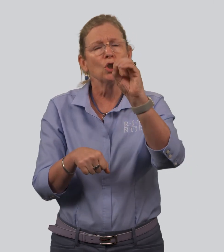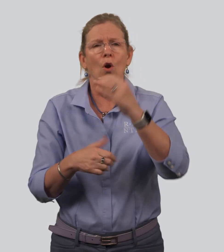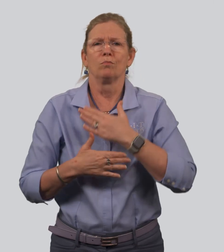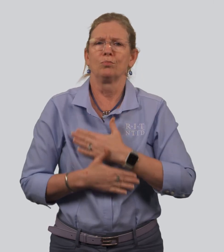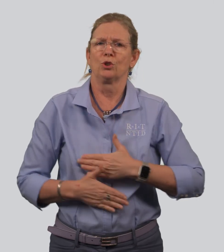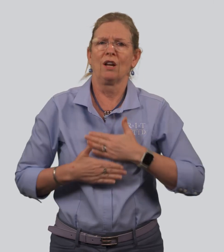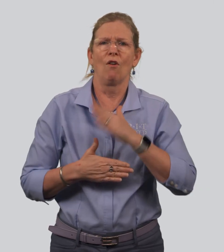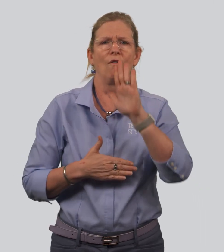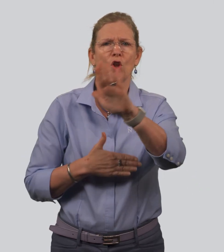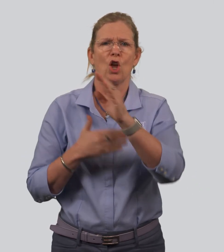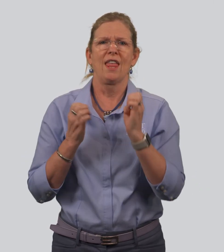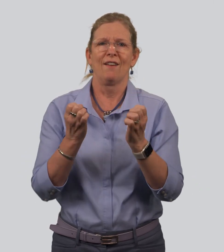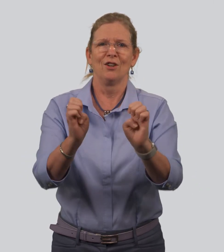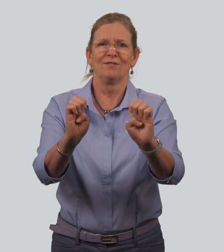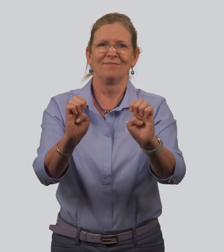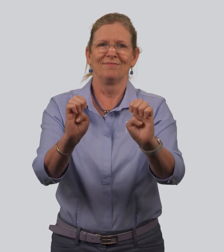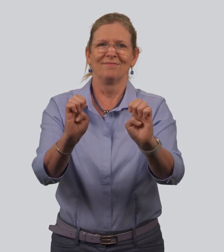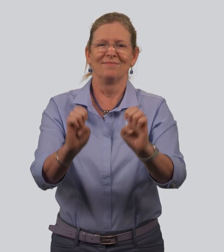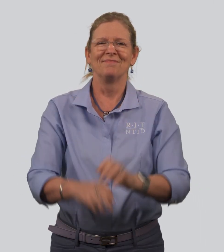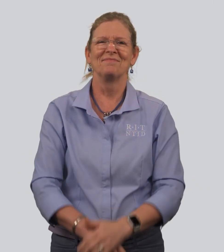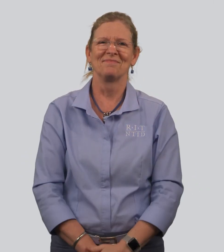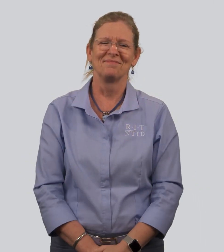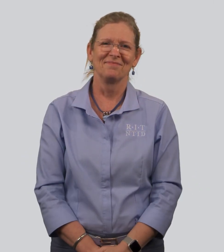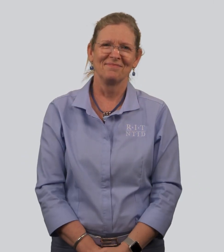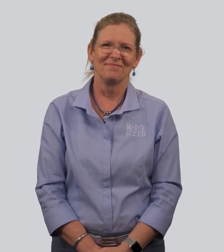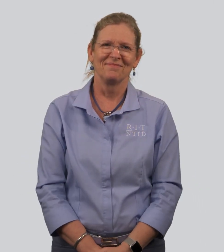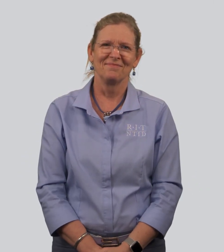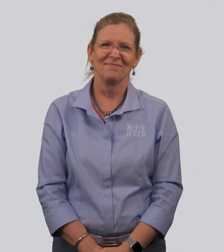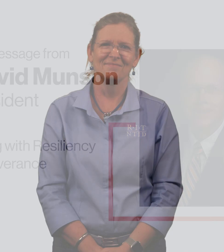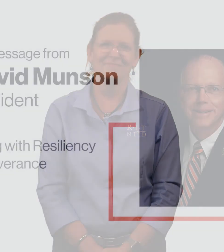We so appreciate all your efforts.